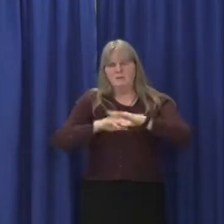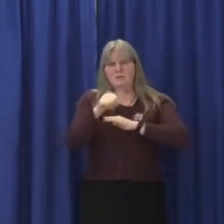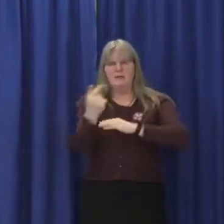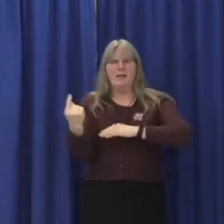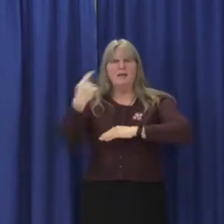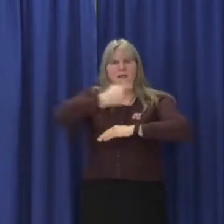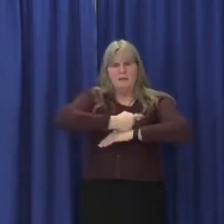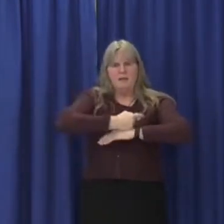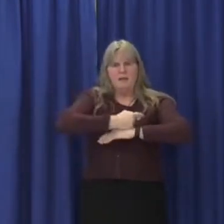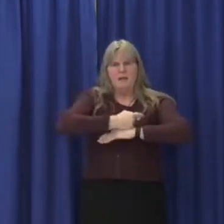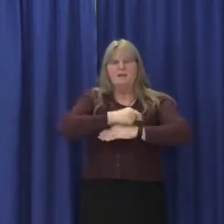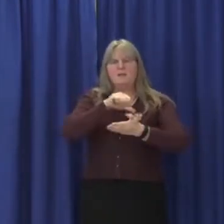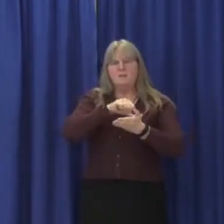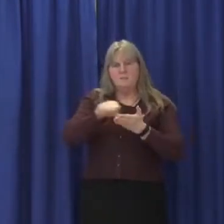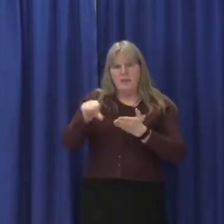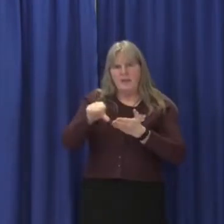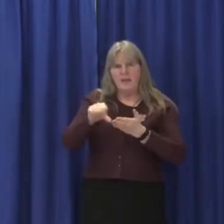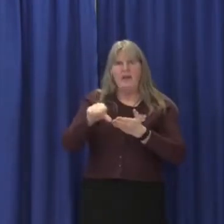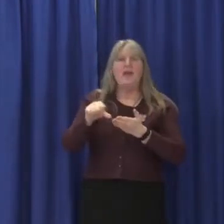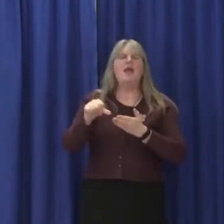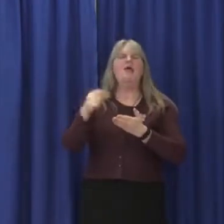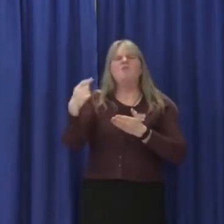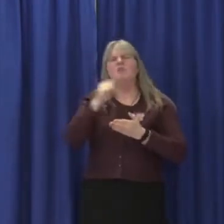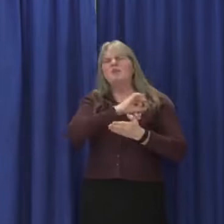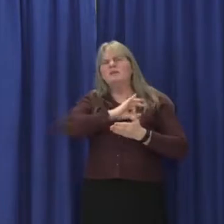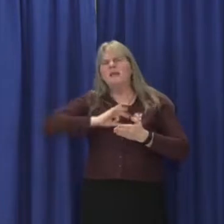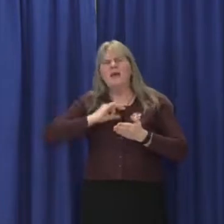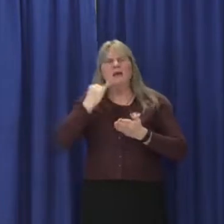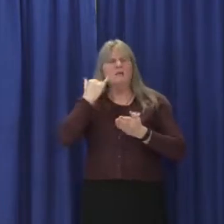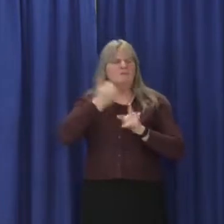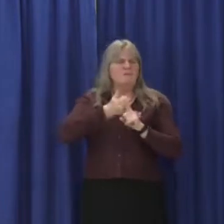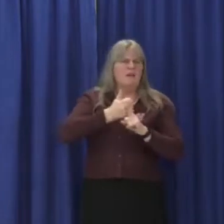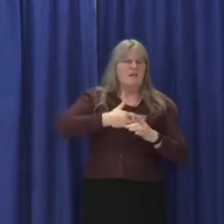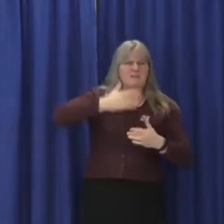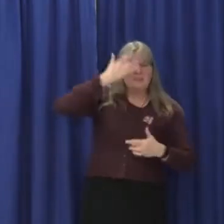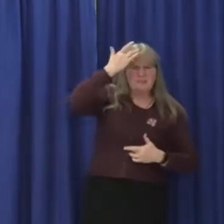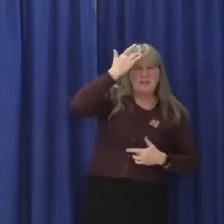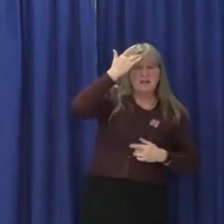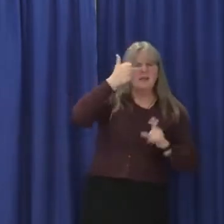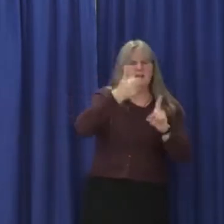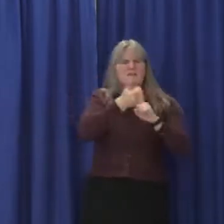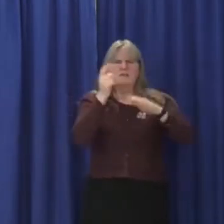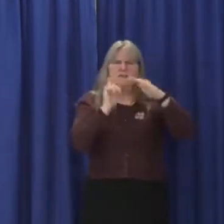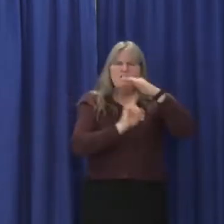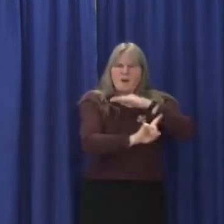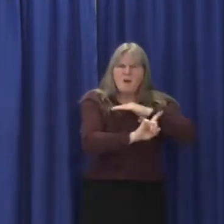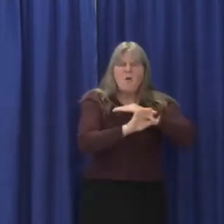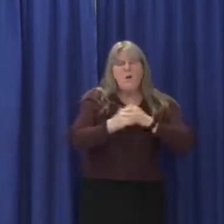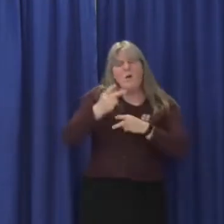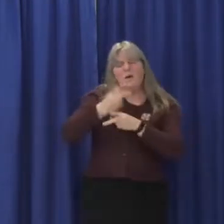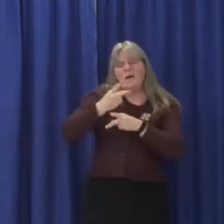wages for workers who are sick, self-isolating, or caring for other household